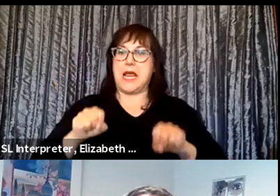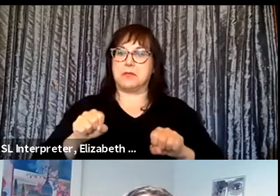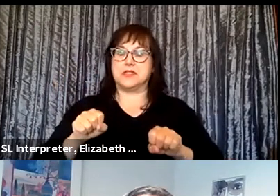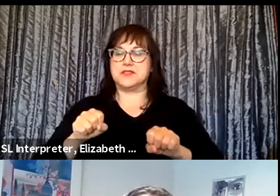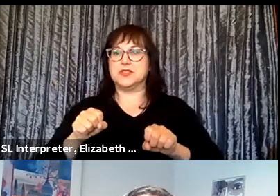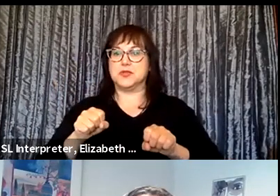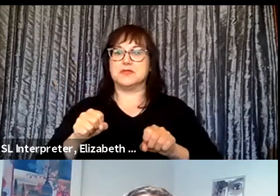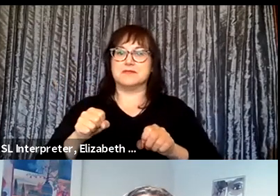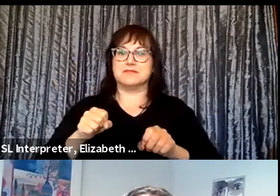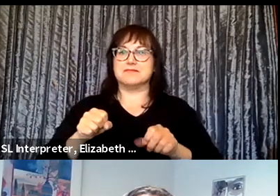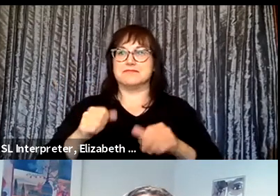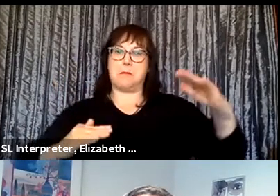and keeping focused